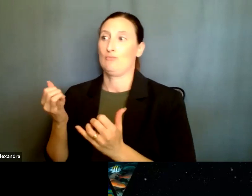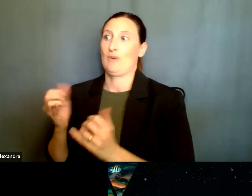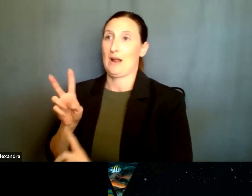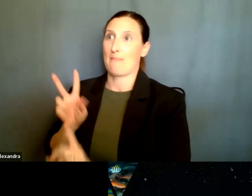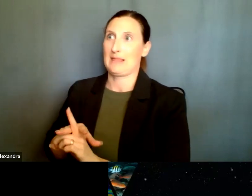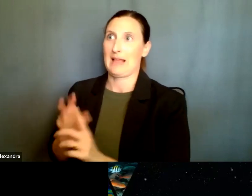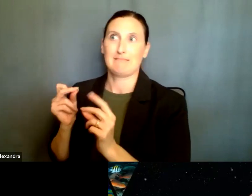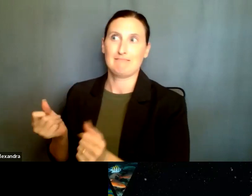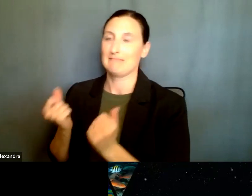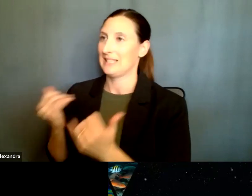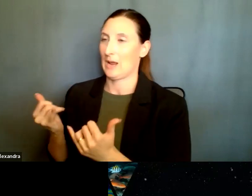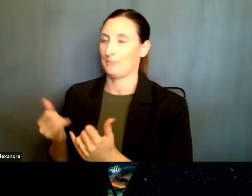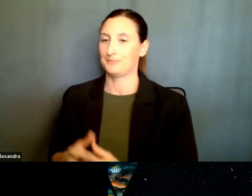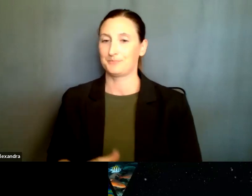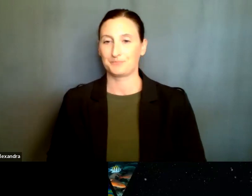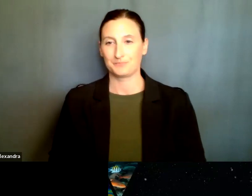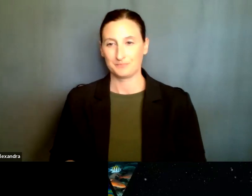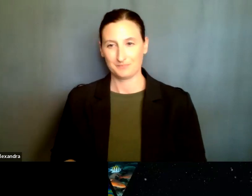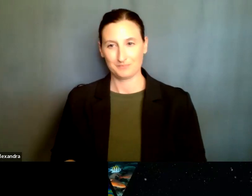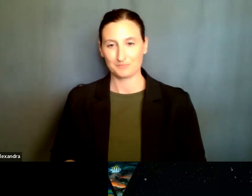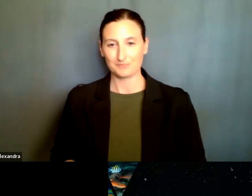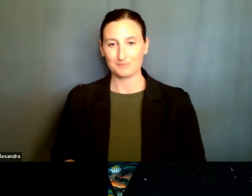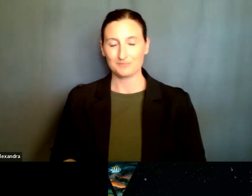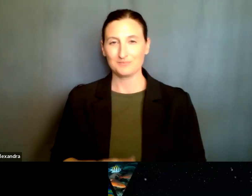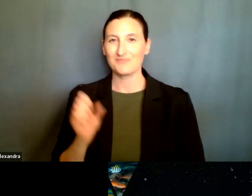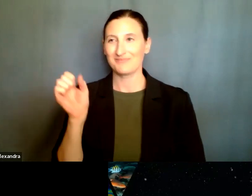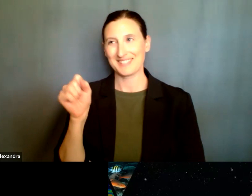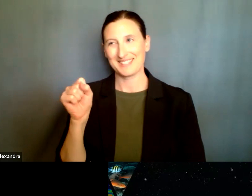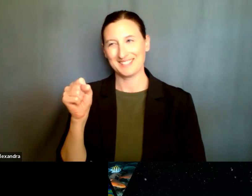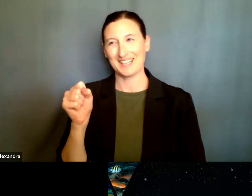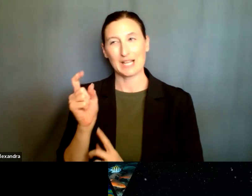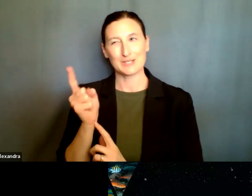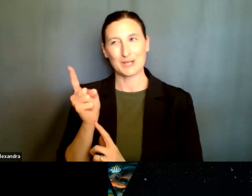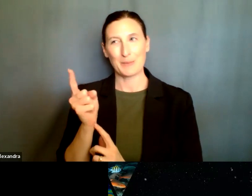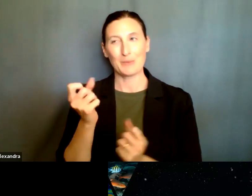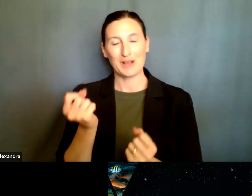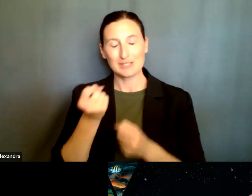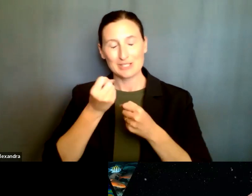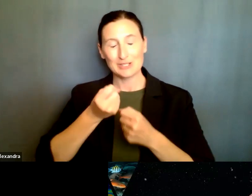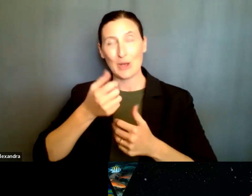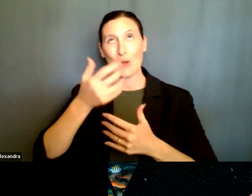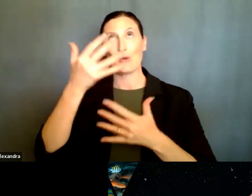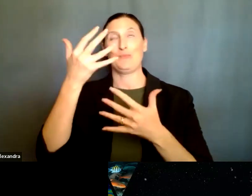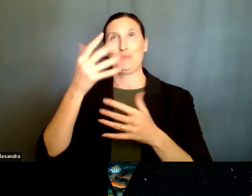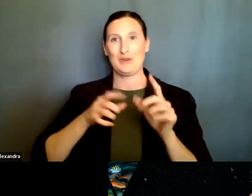Matthew Douglass: Just a second. We got a million questions here right at the end. Maybe we could just go through all of them because I haven't